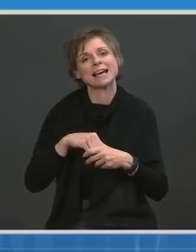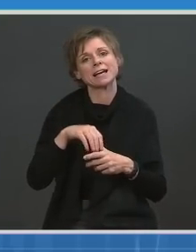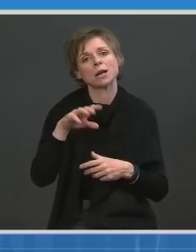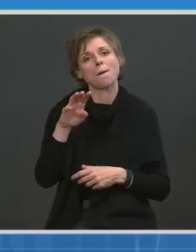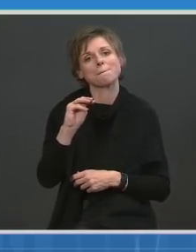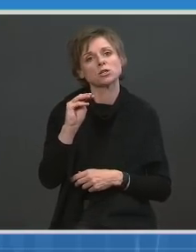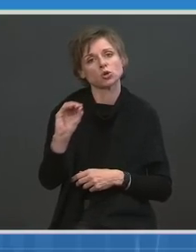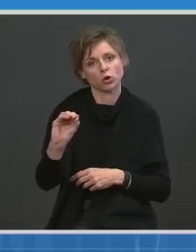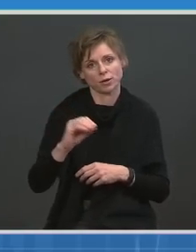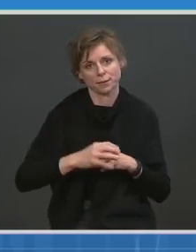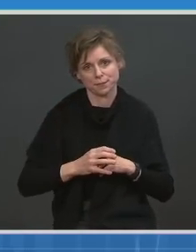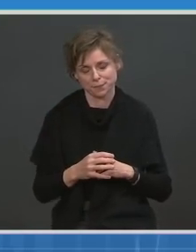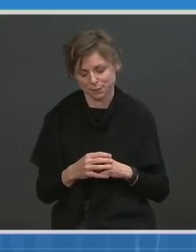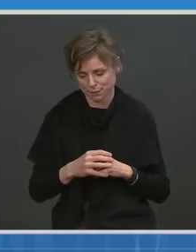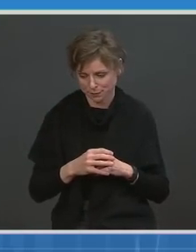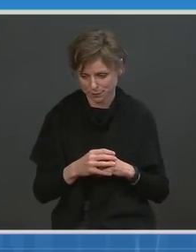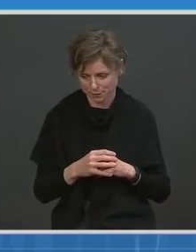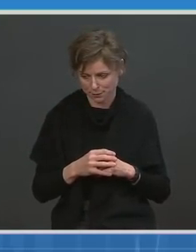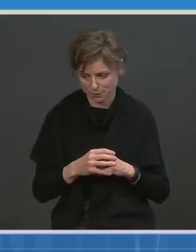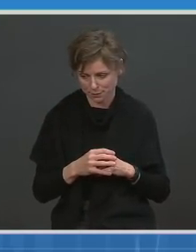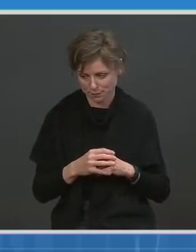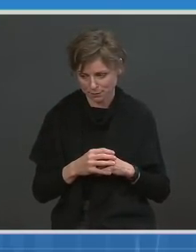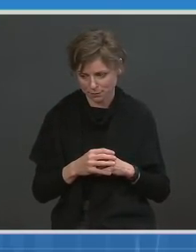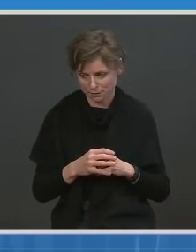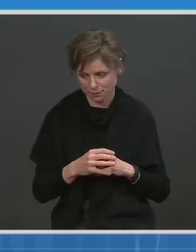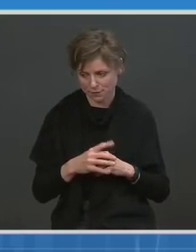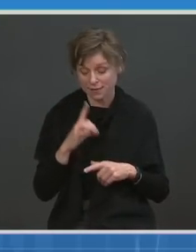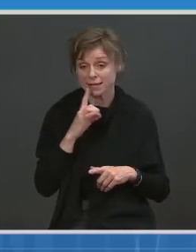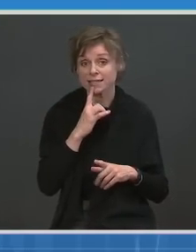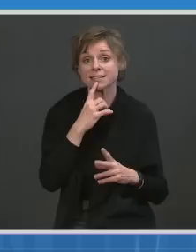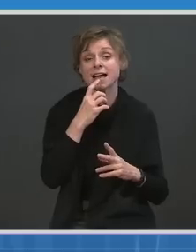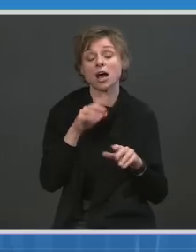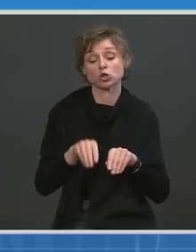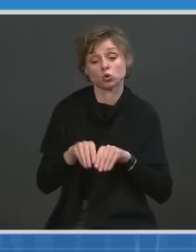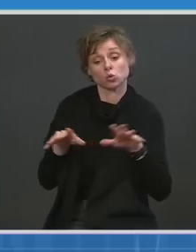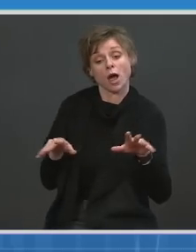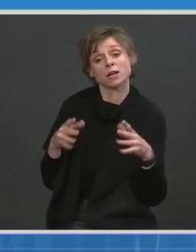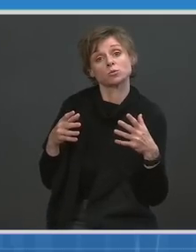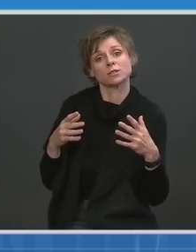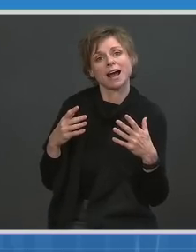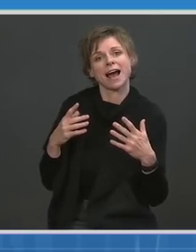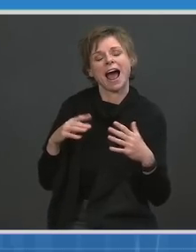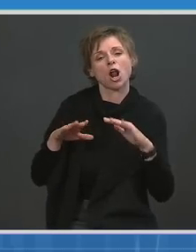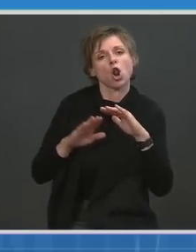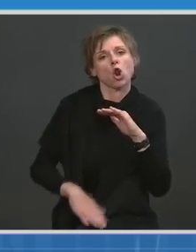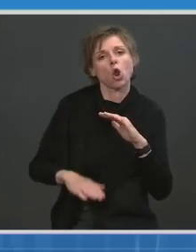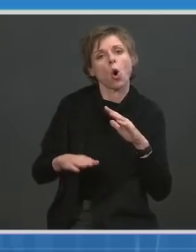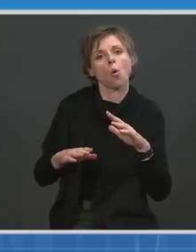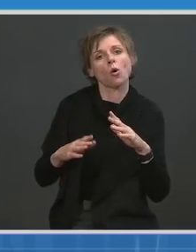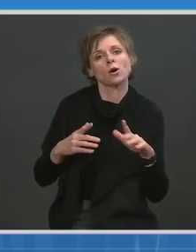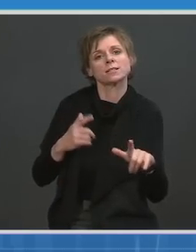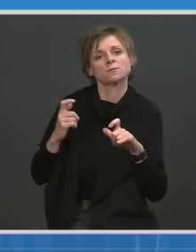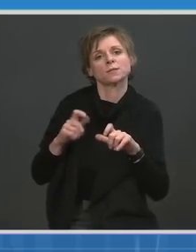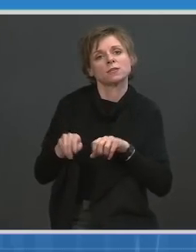This study found that transmission occurred at lower rates in classrooms than in the community because the schools used multiple